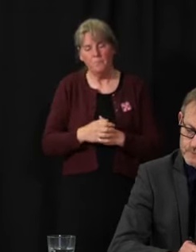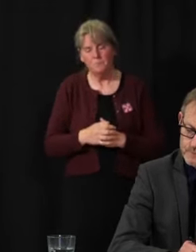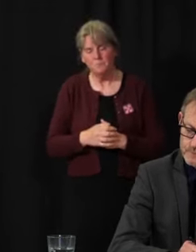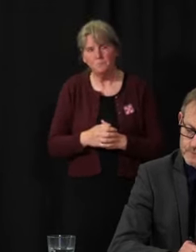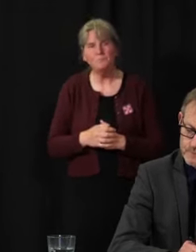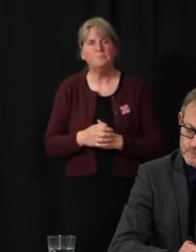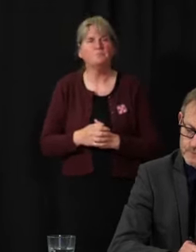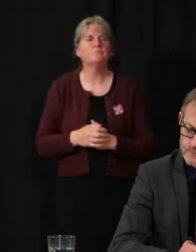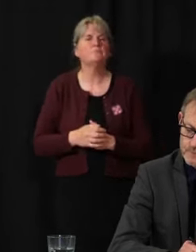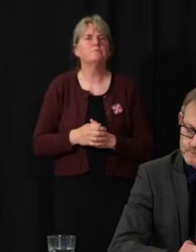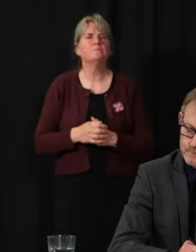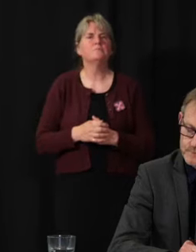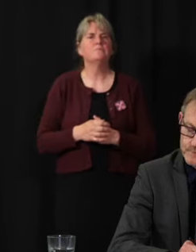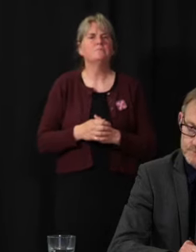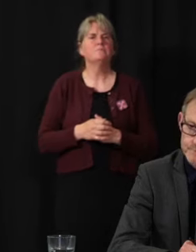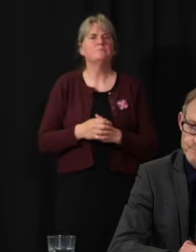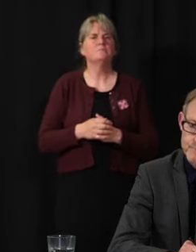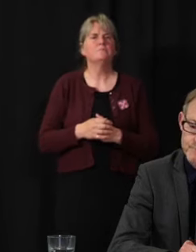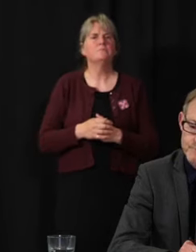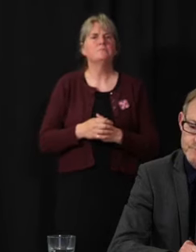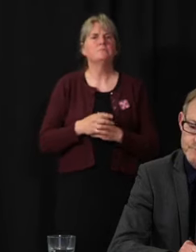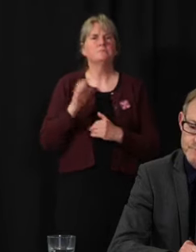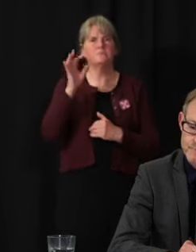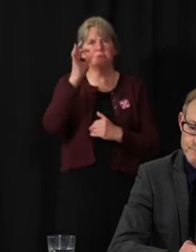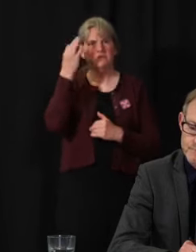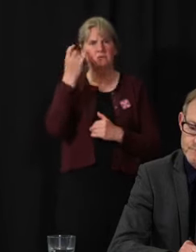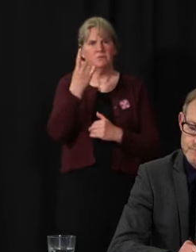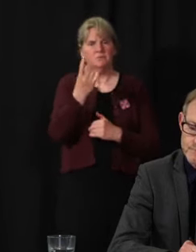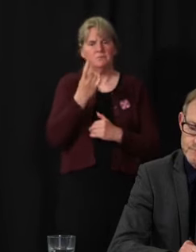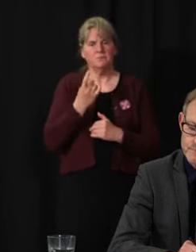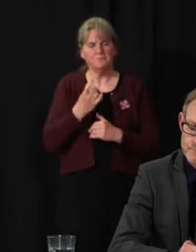Claudiane, Radio-Canada? Reporter: